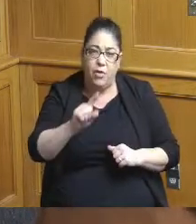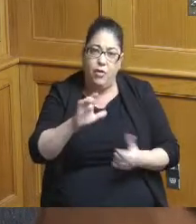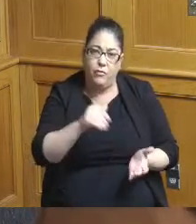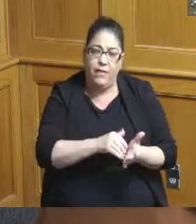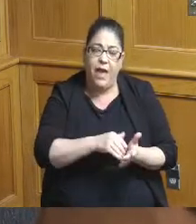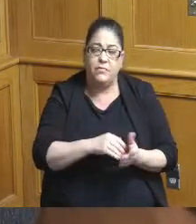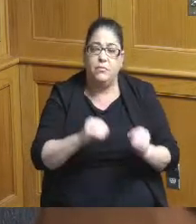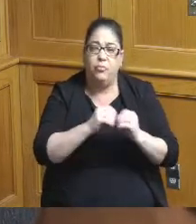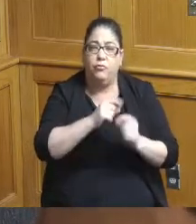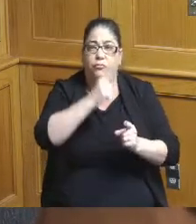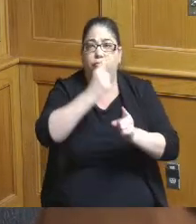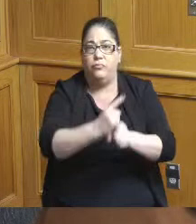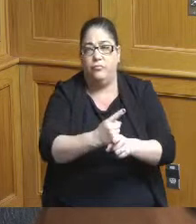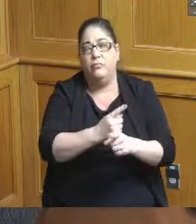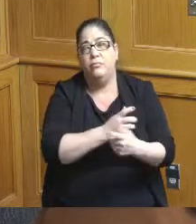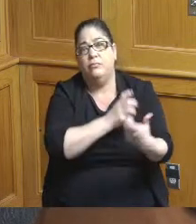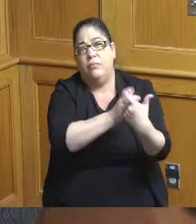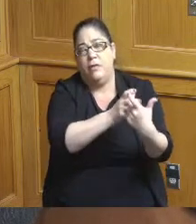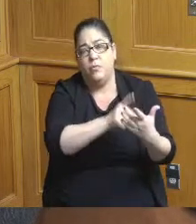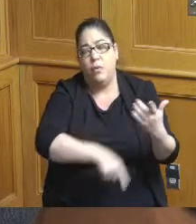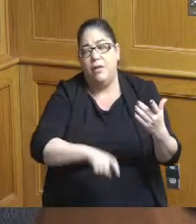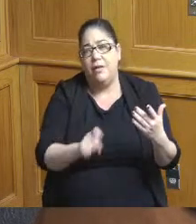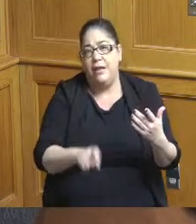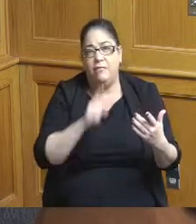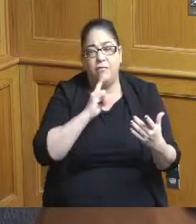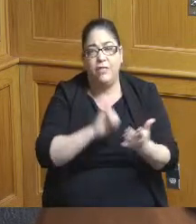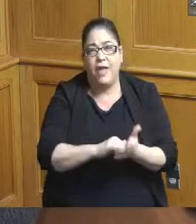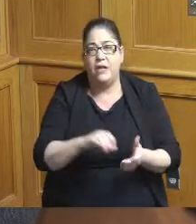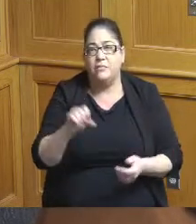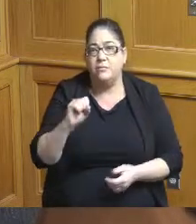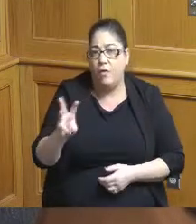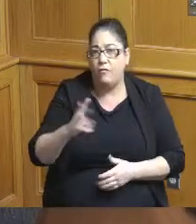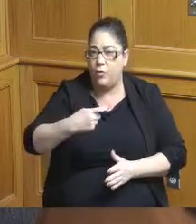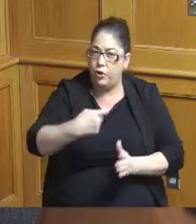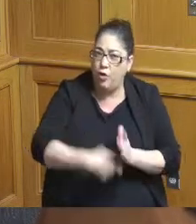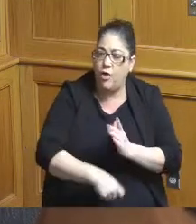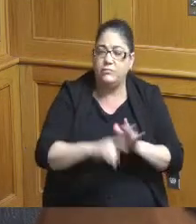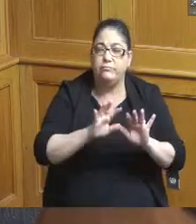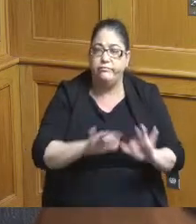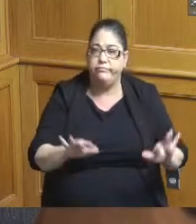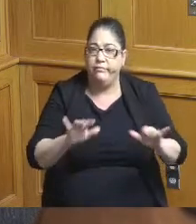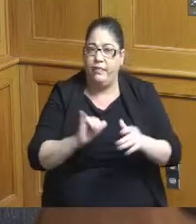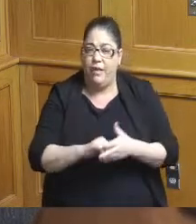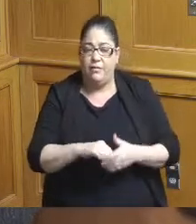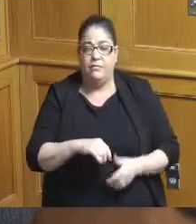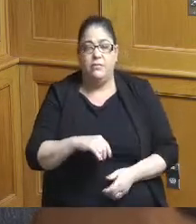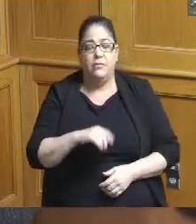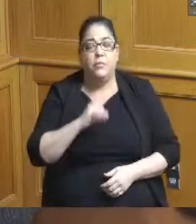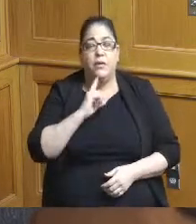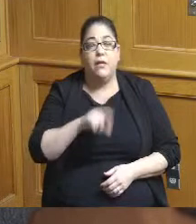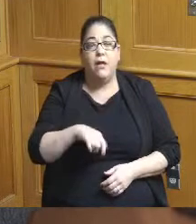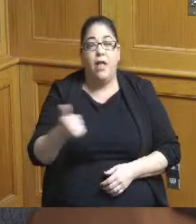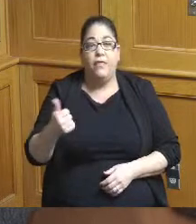what would be necessary software cost Etc so I'd like to there are some other areas I don't know